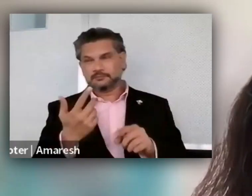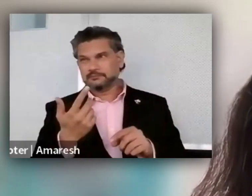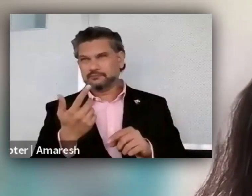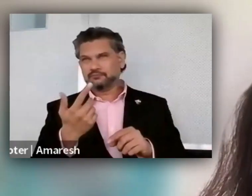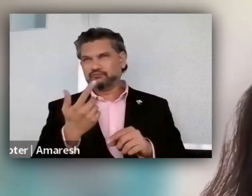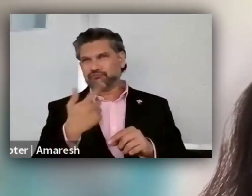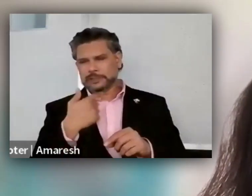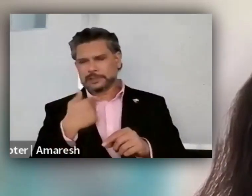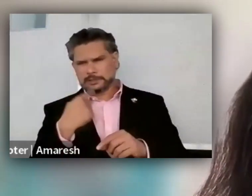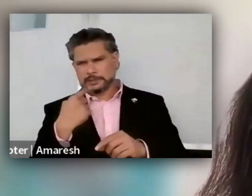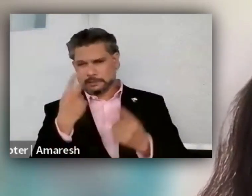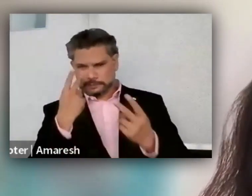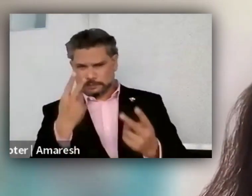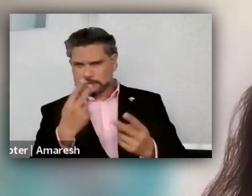and I don't know how to change that,